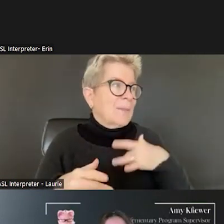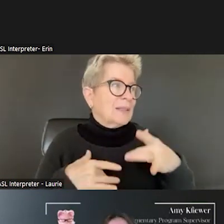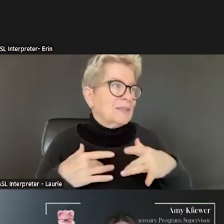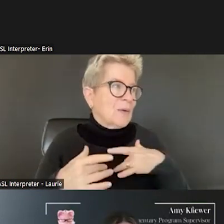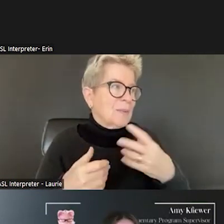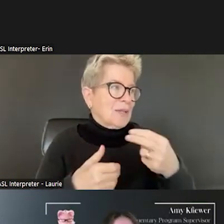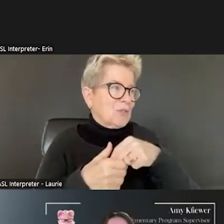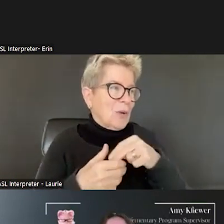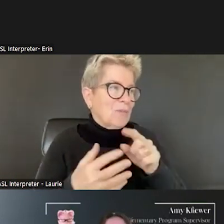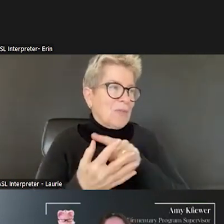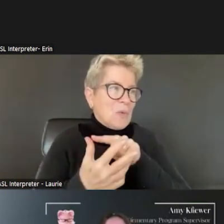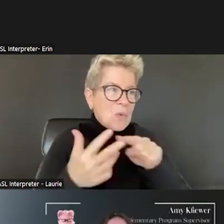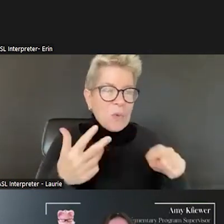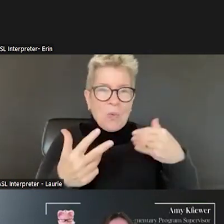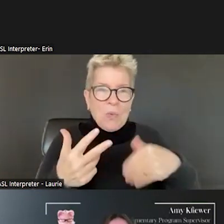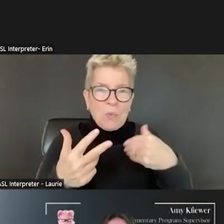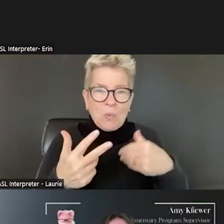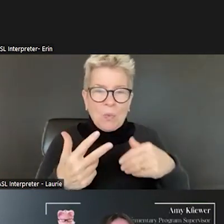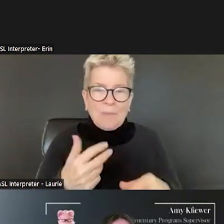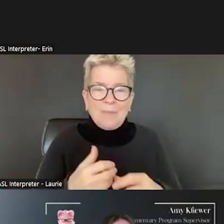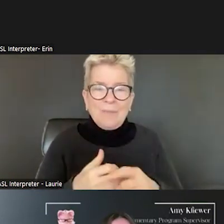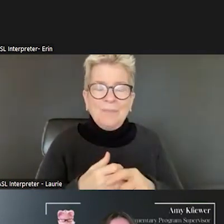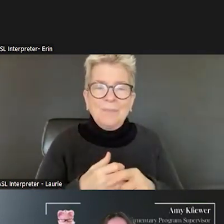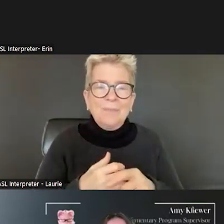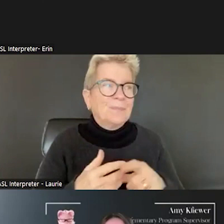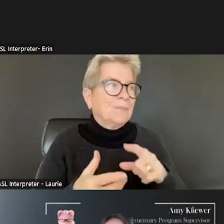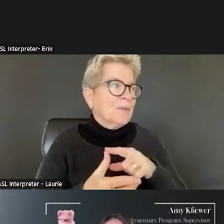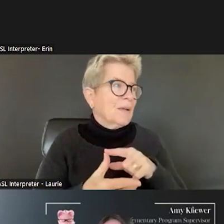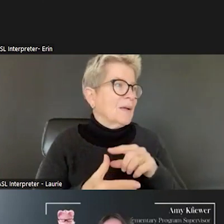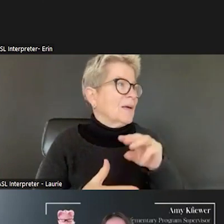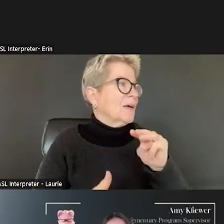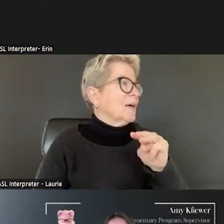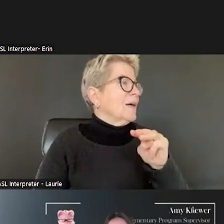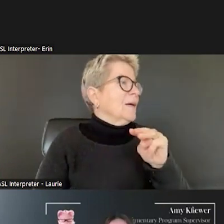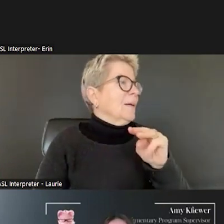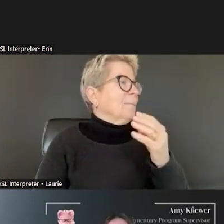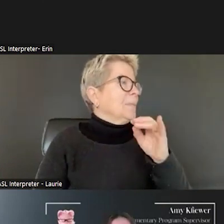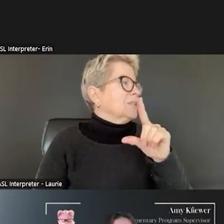by this Powerhouse group - we have Minda Michelle Maddox, Julie deol and Ashley